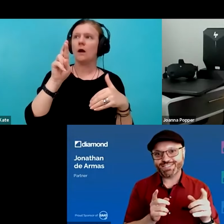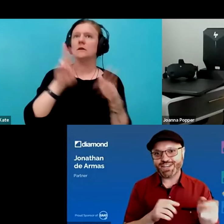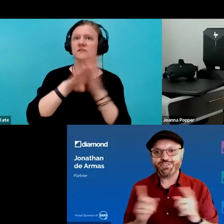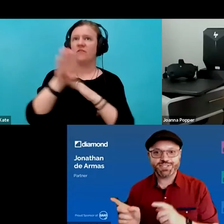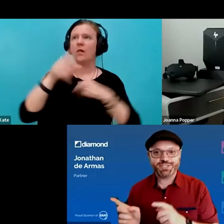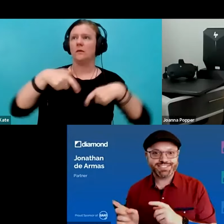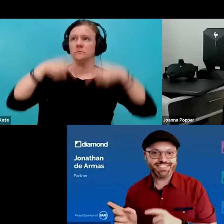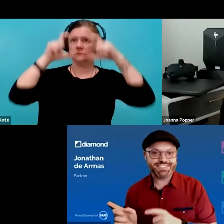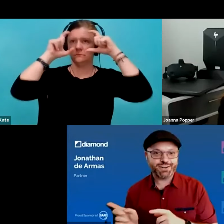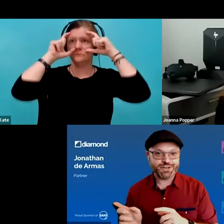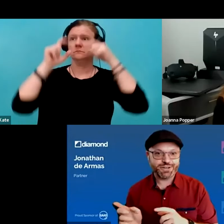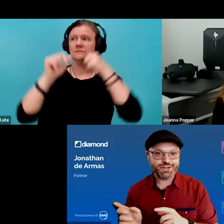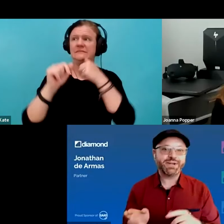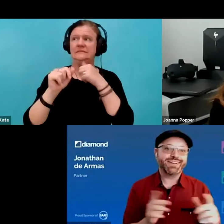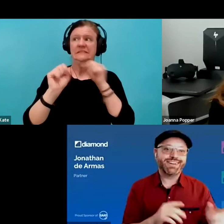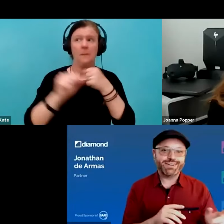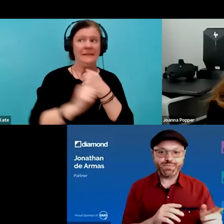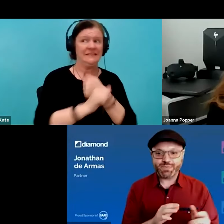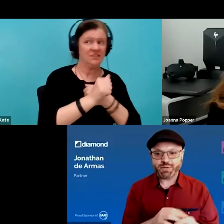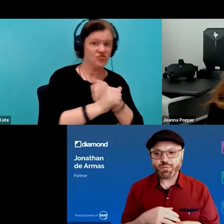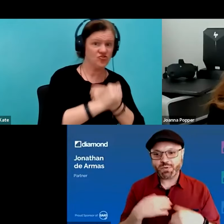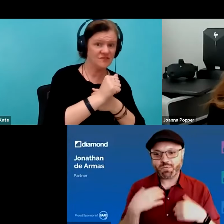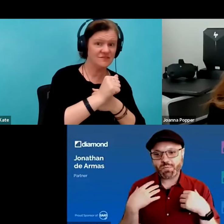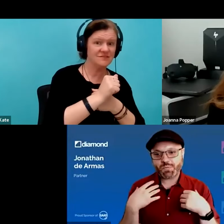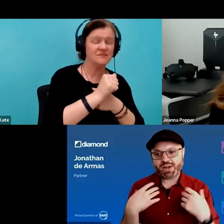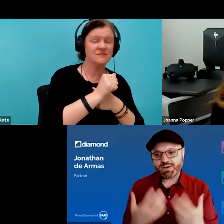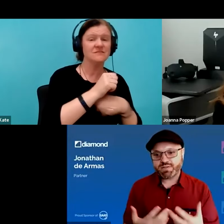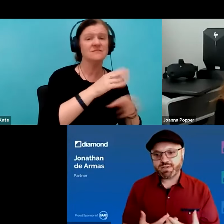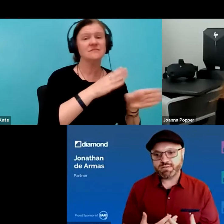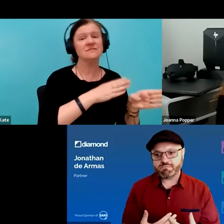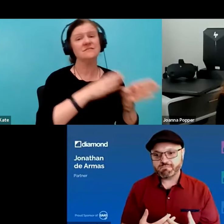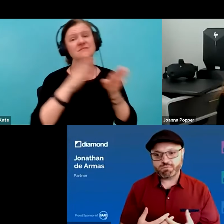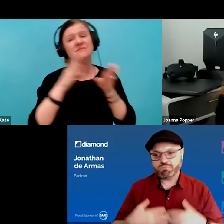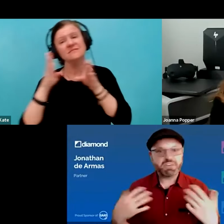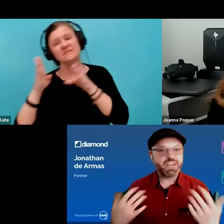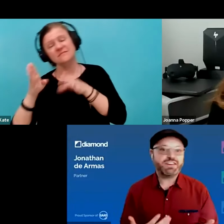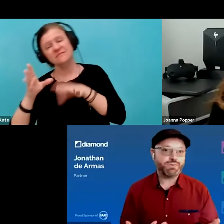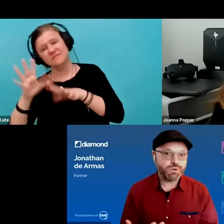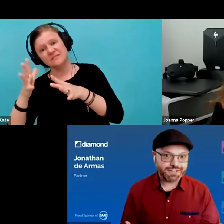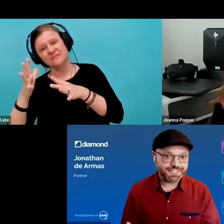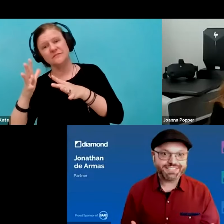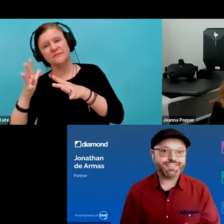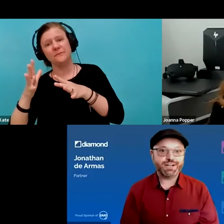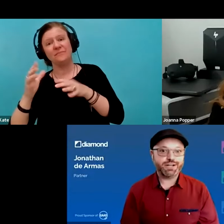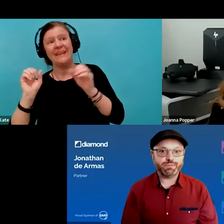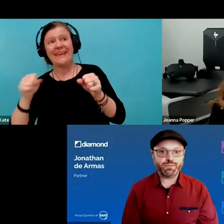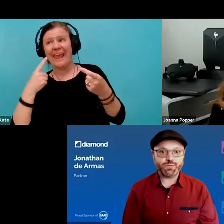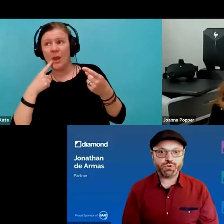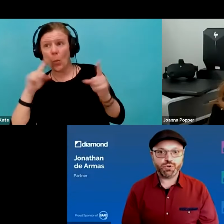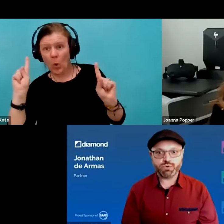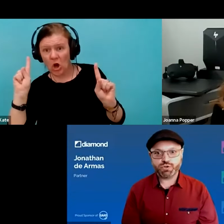a dangerous scenario but but back on the can it work, you know,